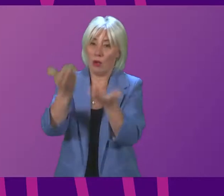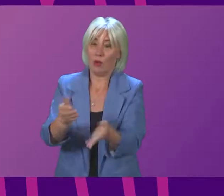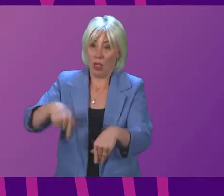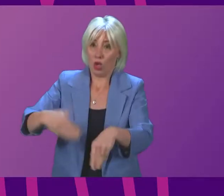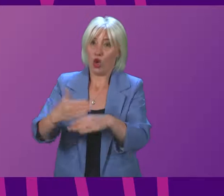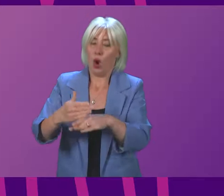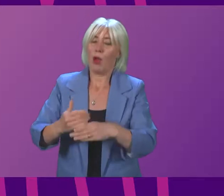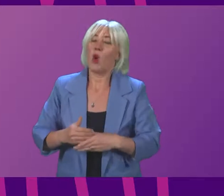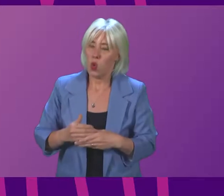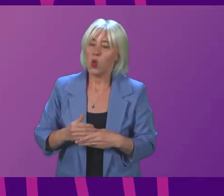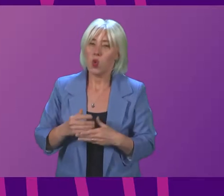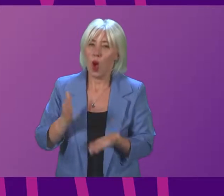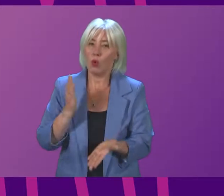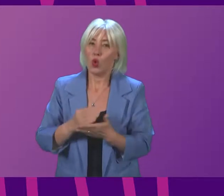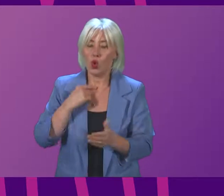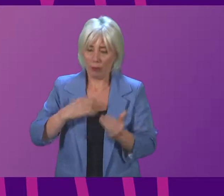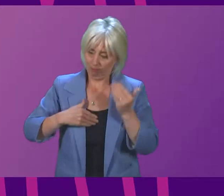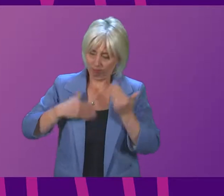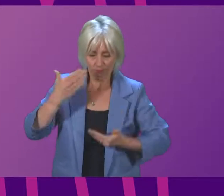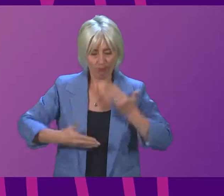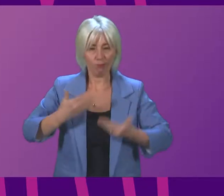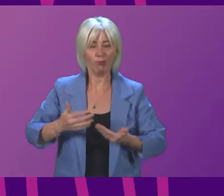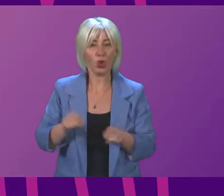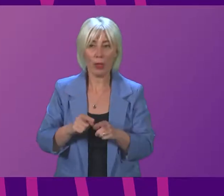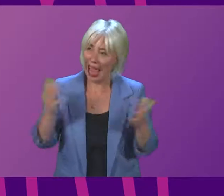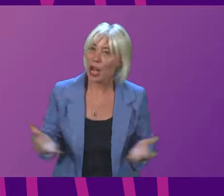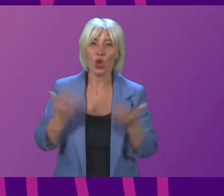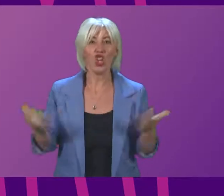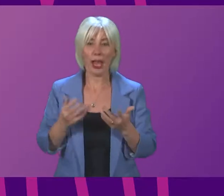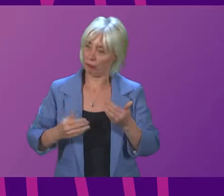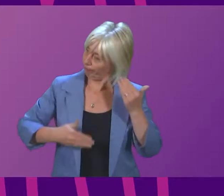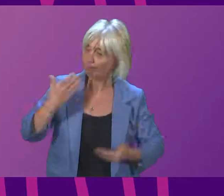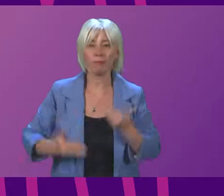I believe that she will bring pace and energy to the work of the inquiry, as well as a cool,